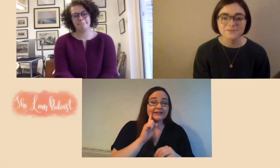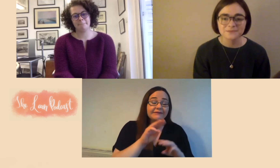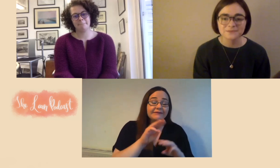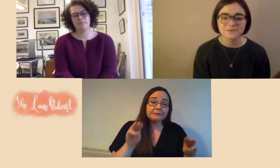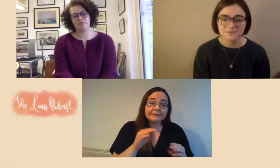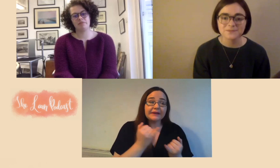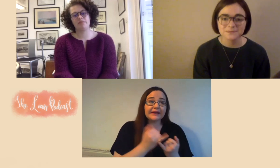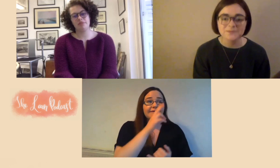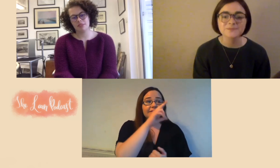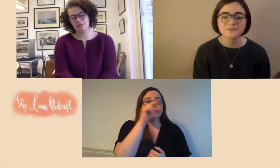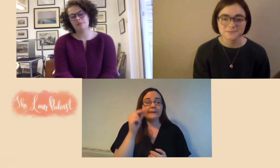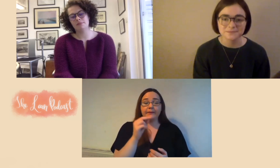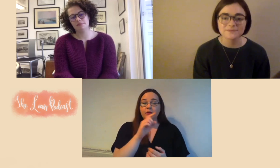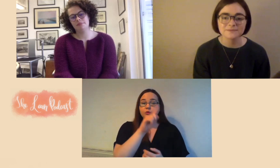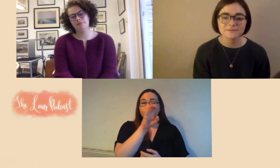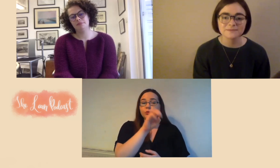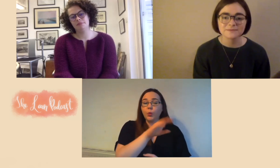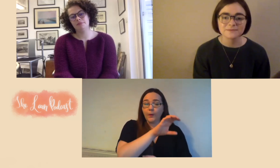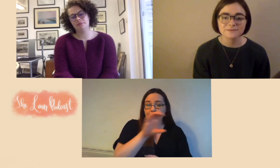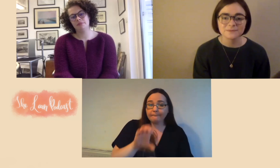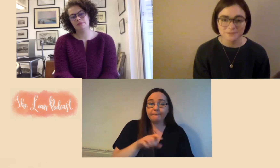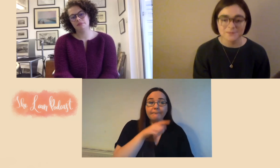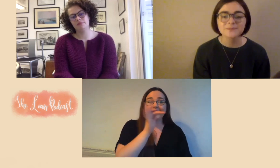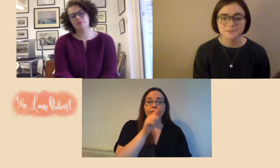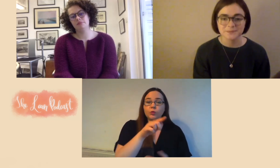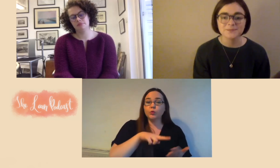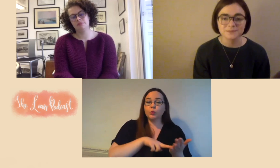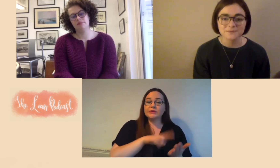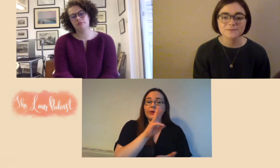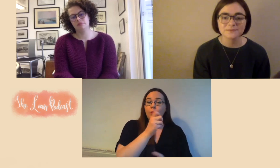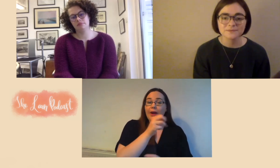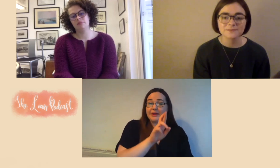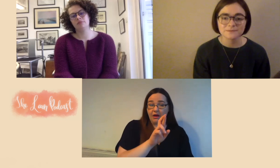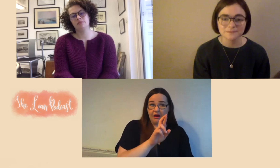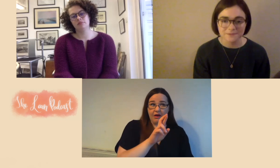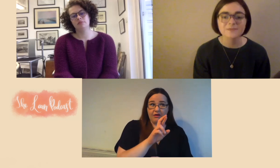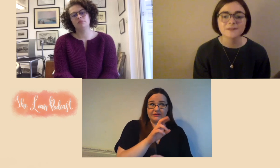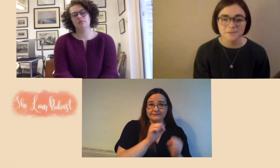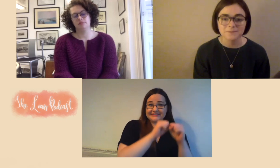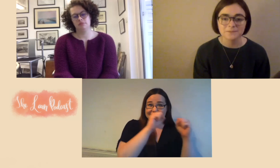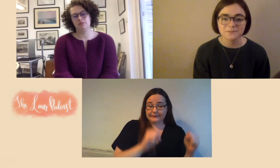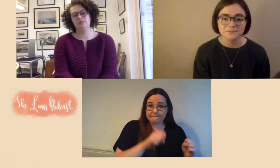it really depends on what platform you're going to use. You need to be really careful making sure